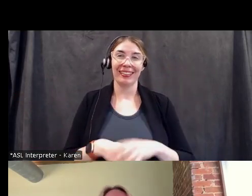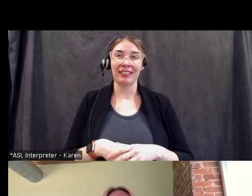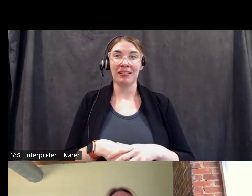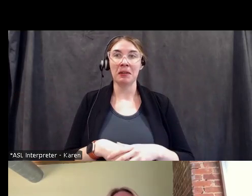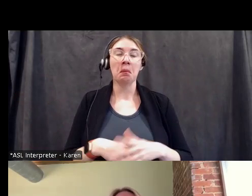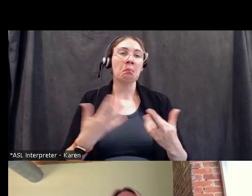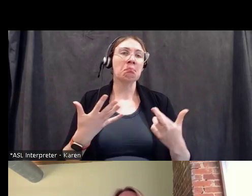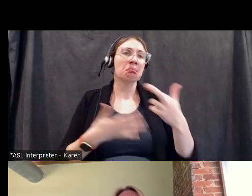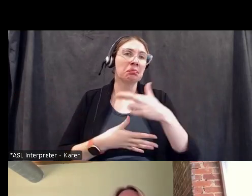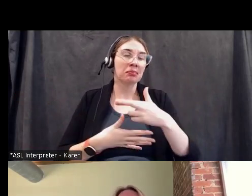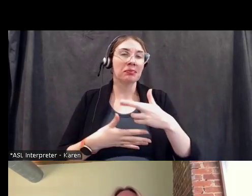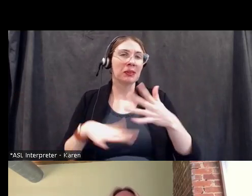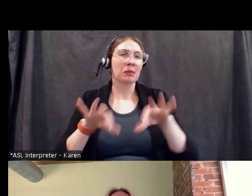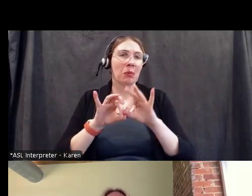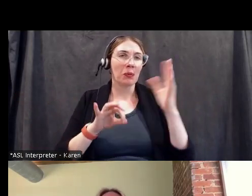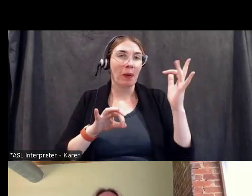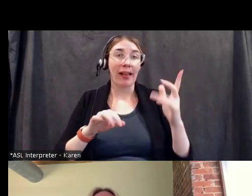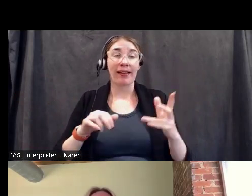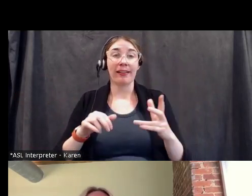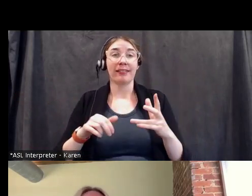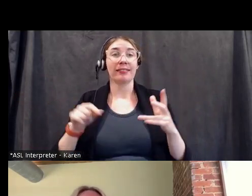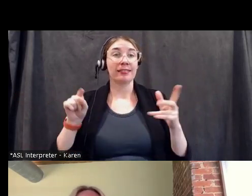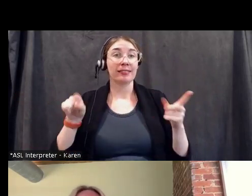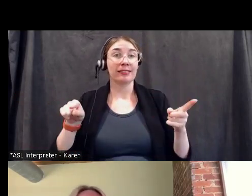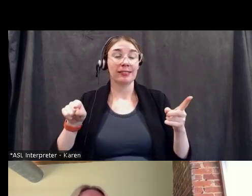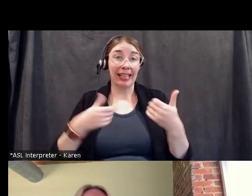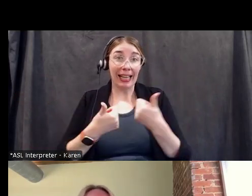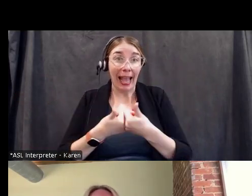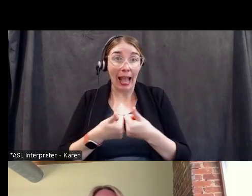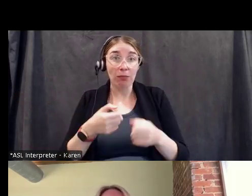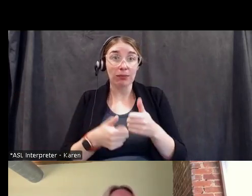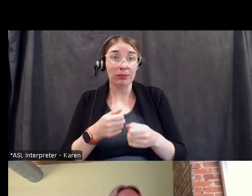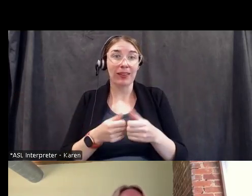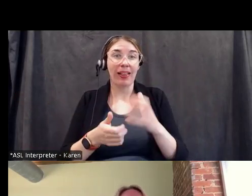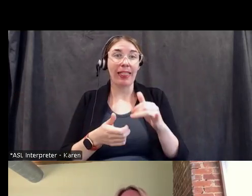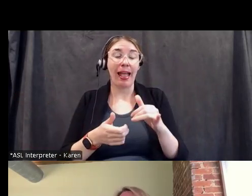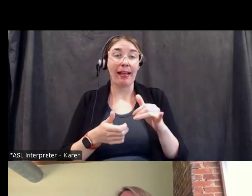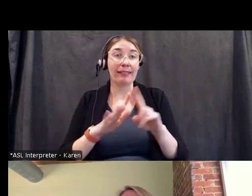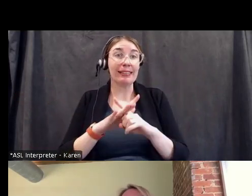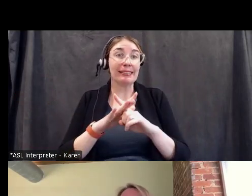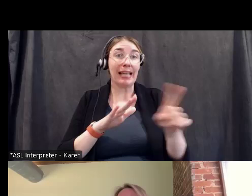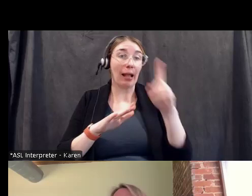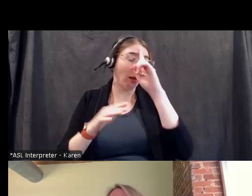connecting, another benefit of gaming is distraction/escapism, maybe I just need to